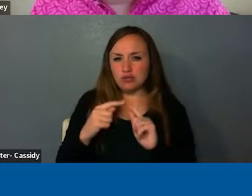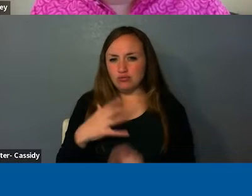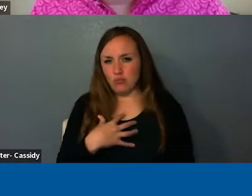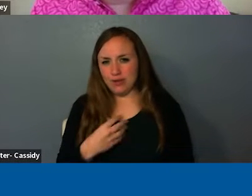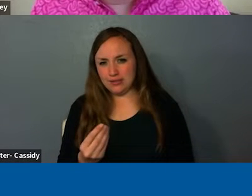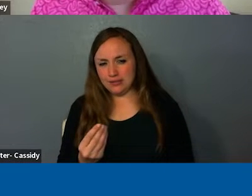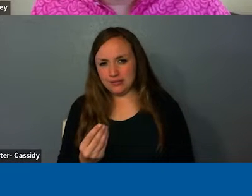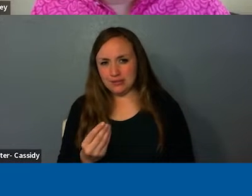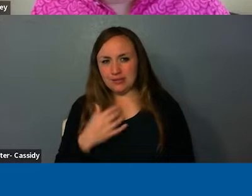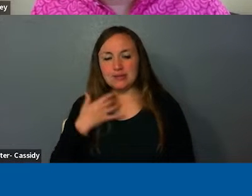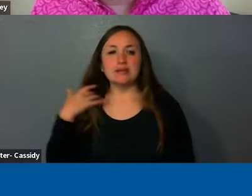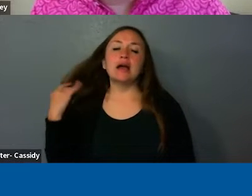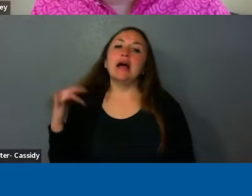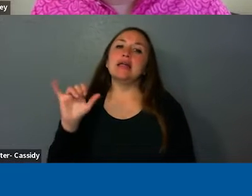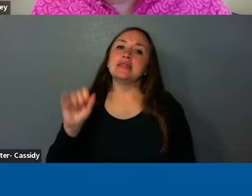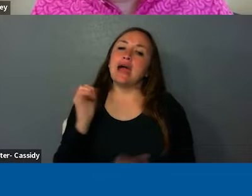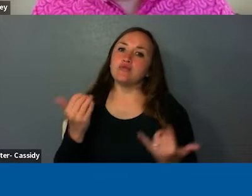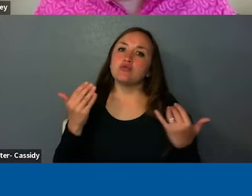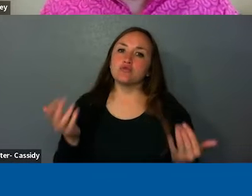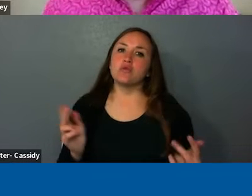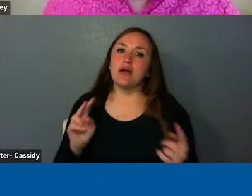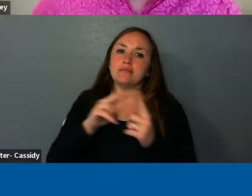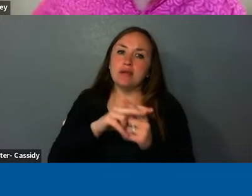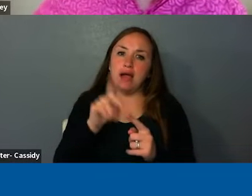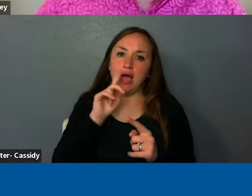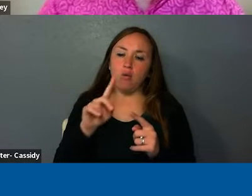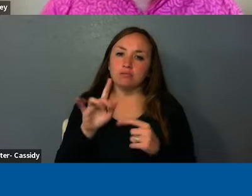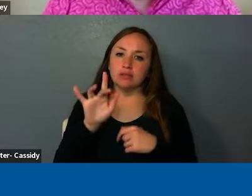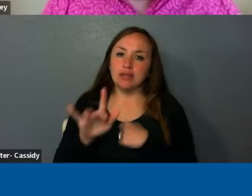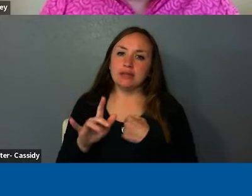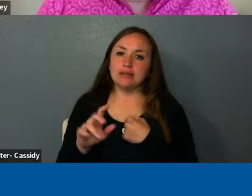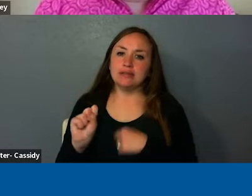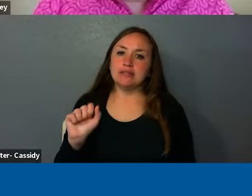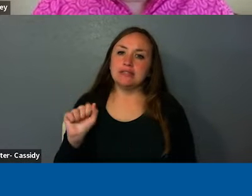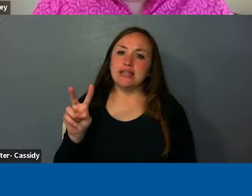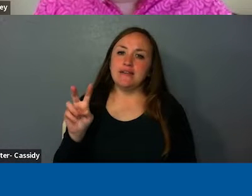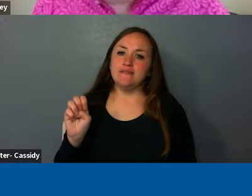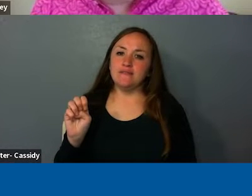and yeah, let's apply it. So, it's gonna prompt me to save and I'm gonna call it, I don't know, hot dog.